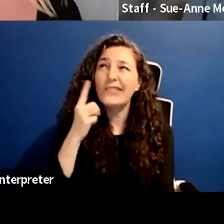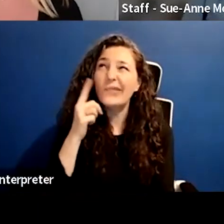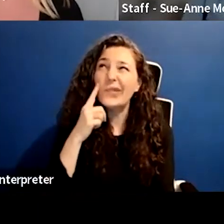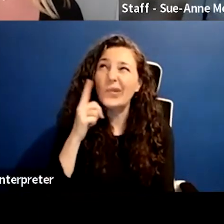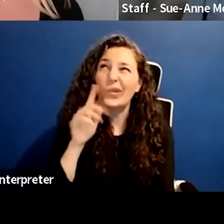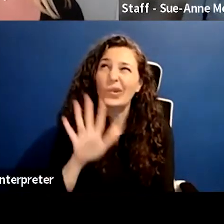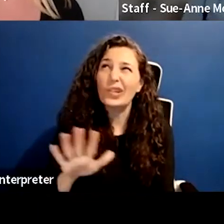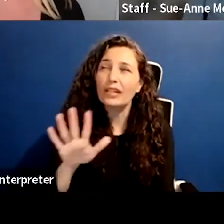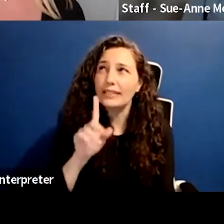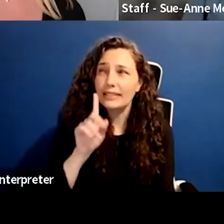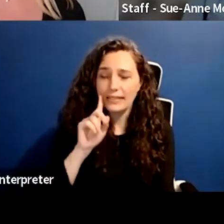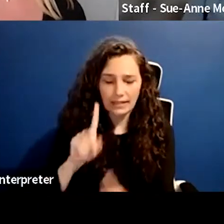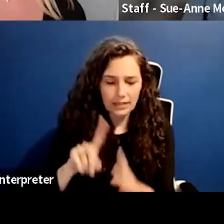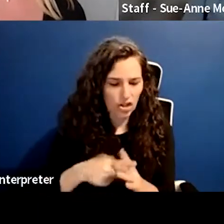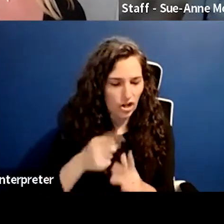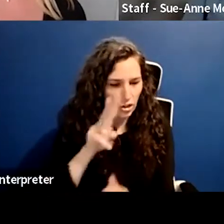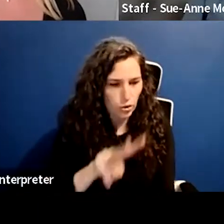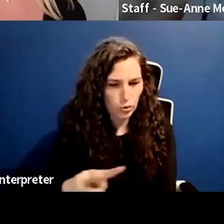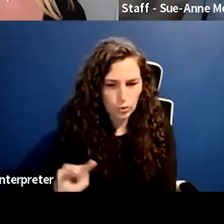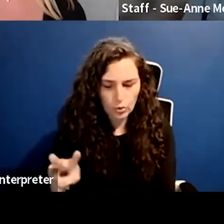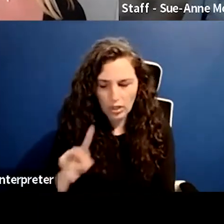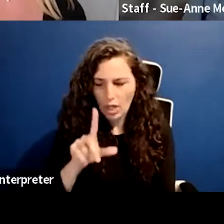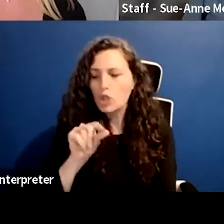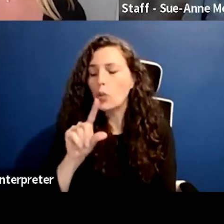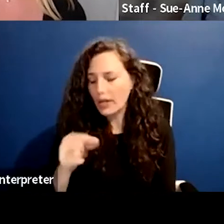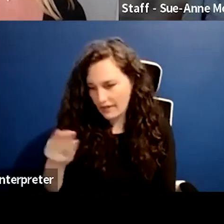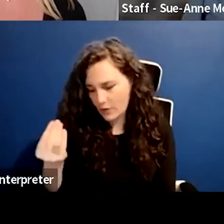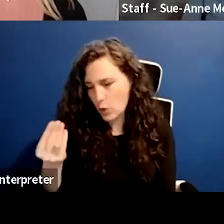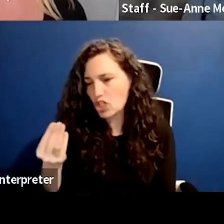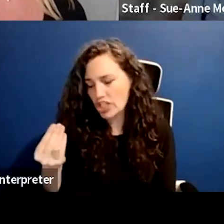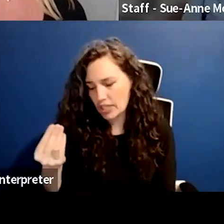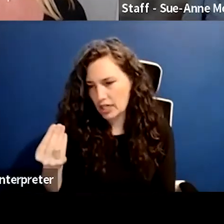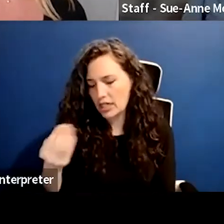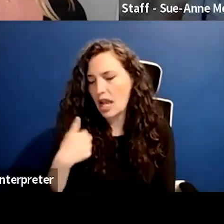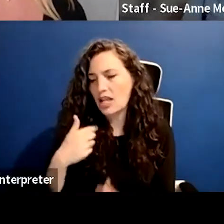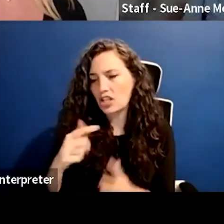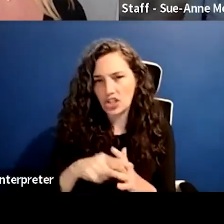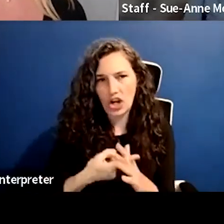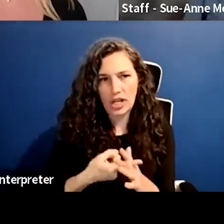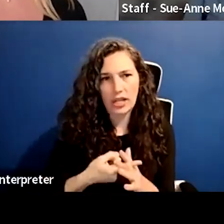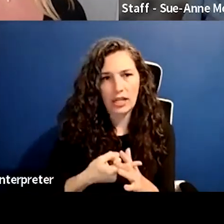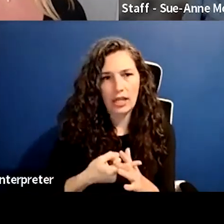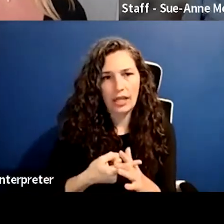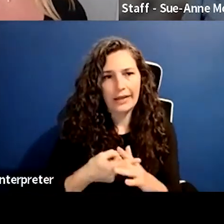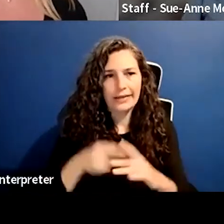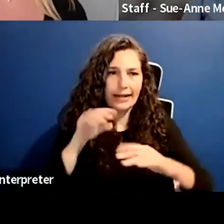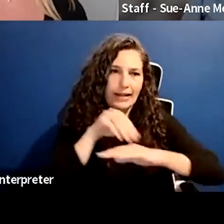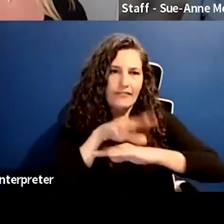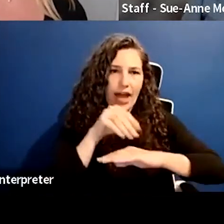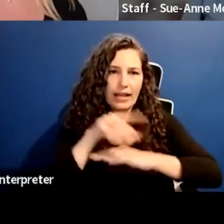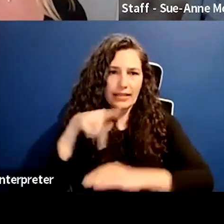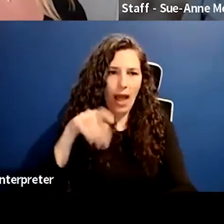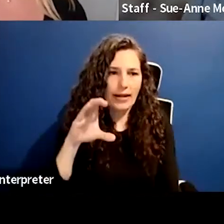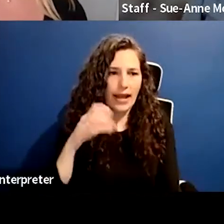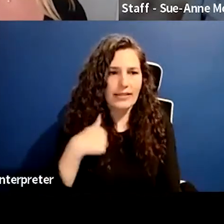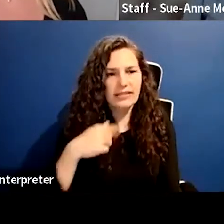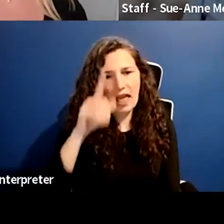in 2014 I started an advice podcast 'cause I'm one of those people that thought I was gonna give up on acting.